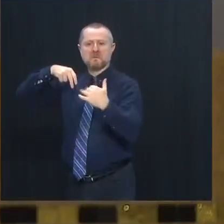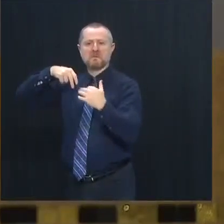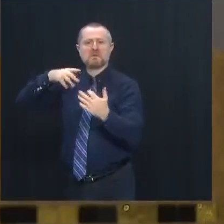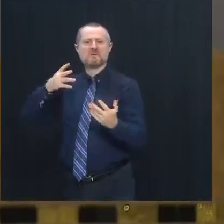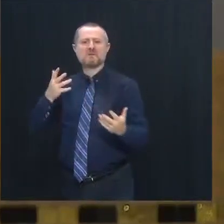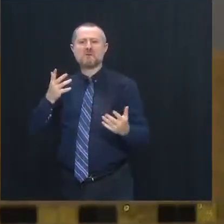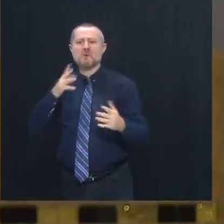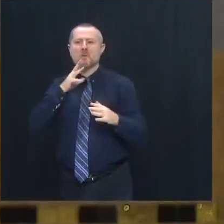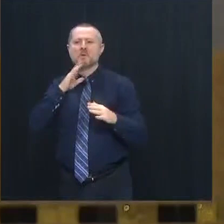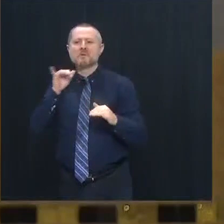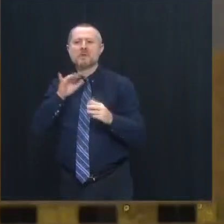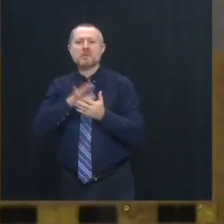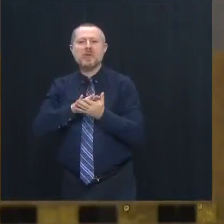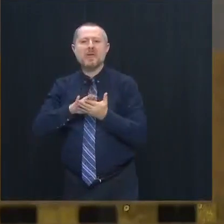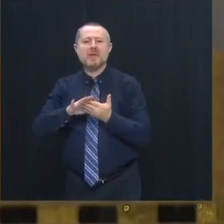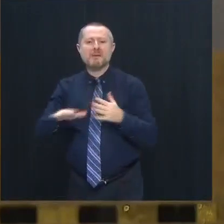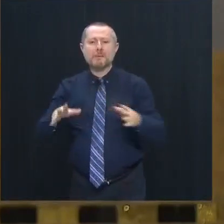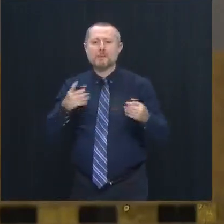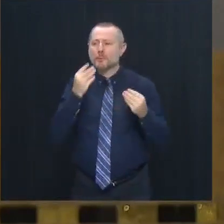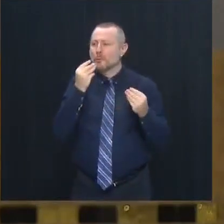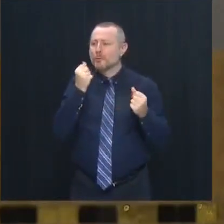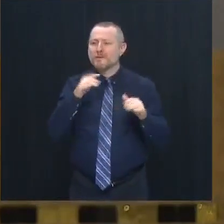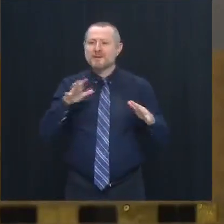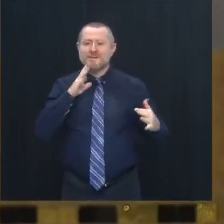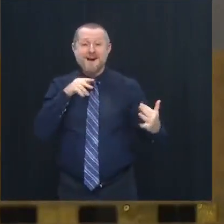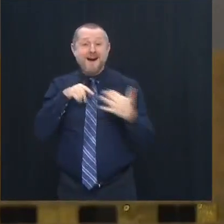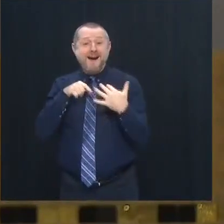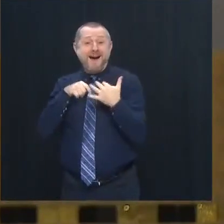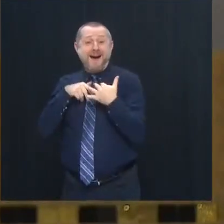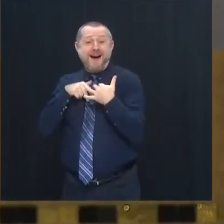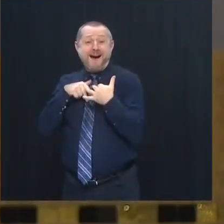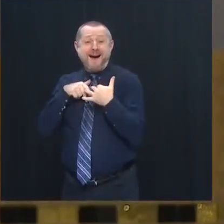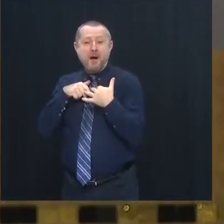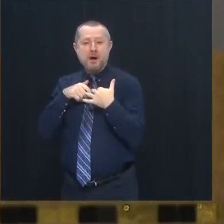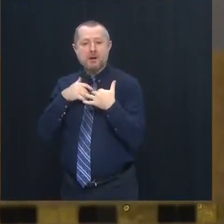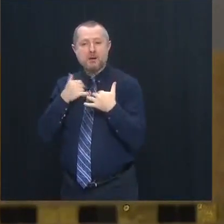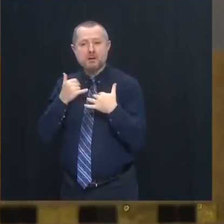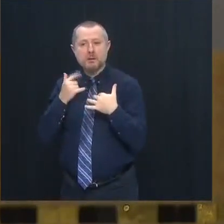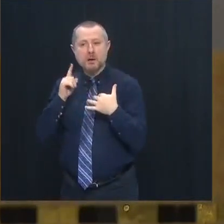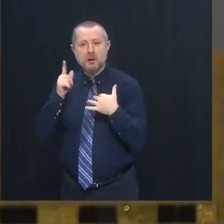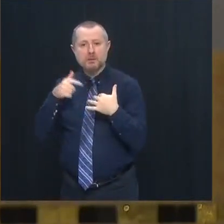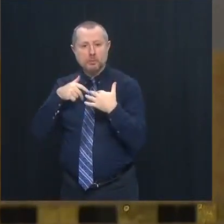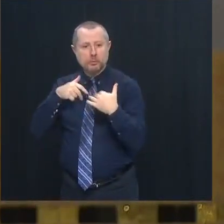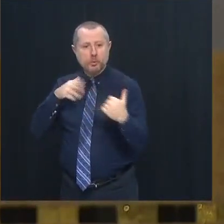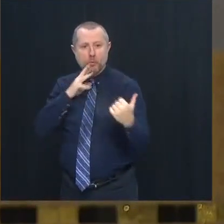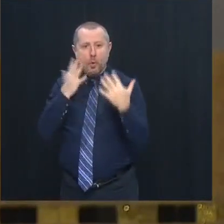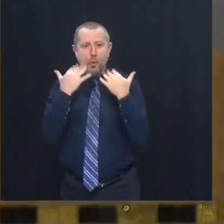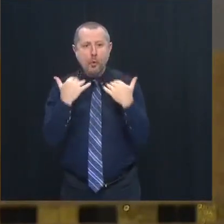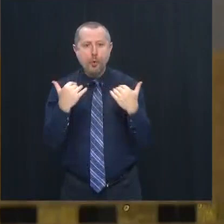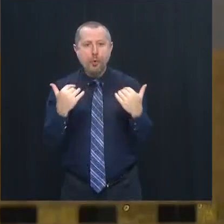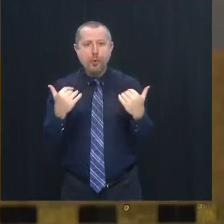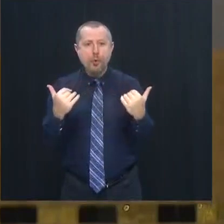AND ALL YOU SEE IS THE SURFACE OF THE WATER AND THE WAVES AND EVERYTHING LOOKS NICE AND